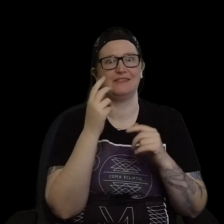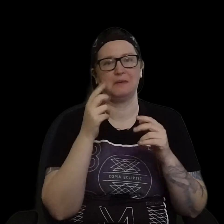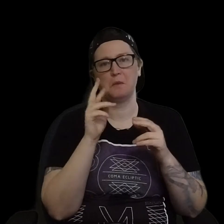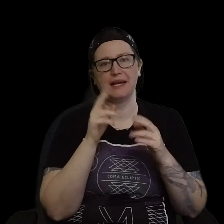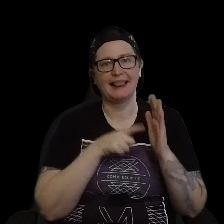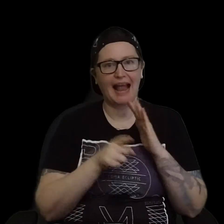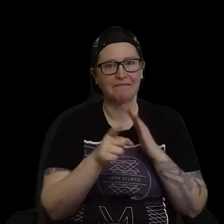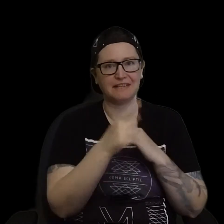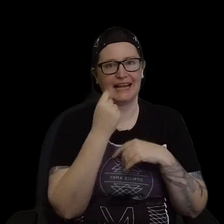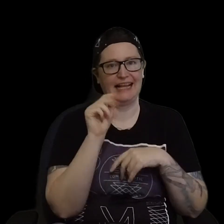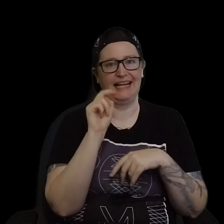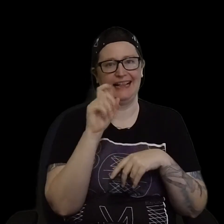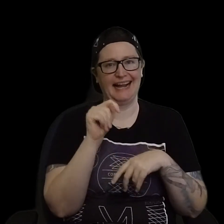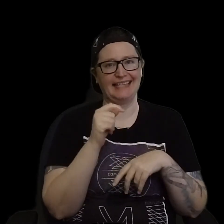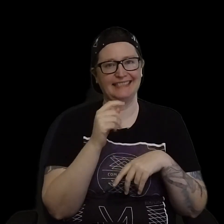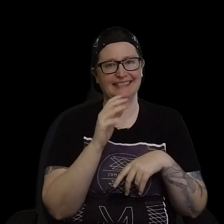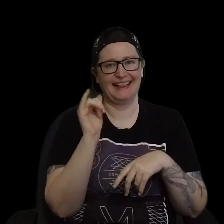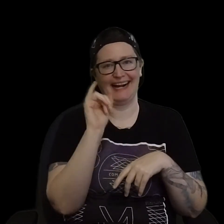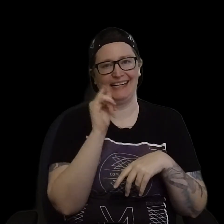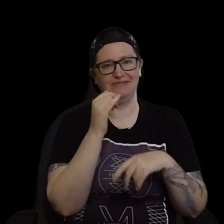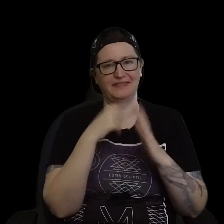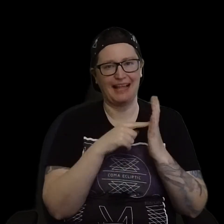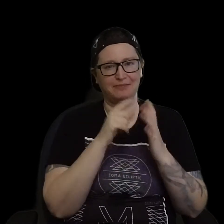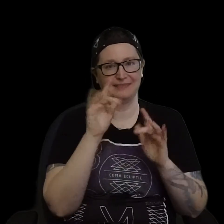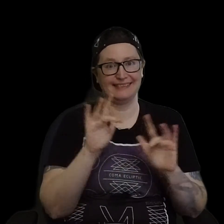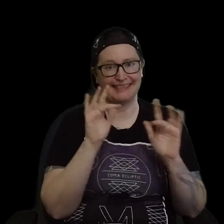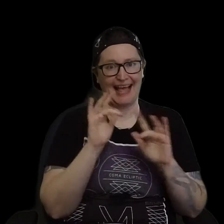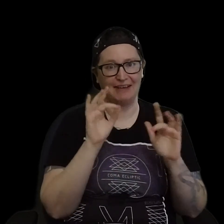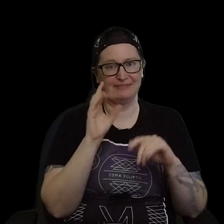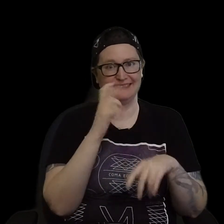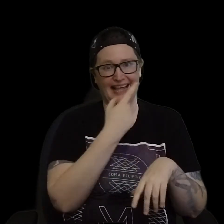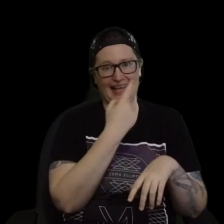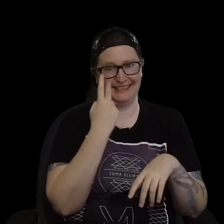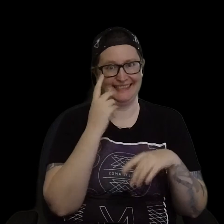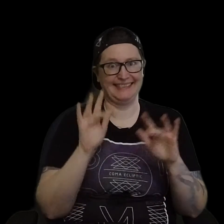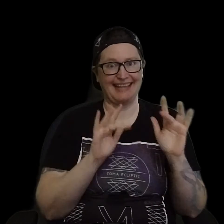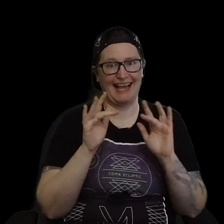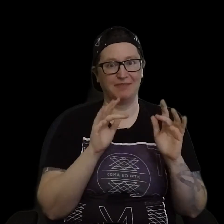going to affect how you are able to navigate the net so for example there's a tape deck